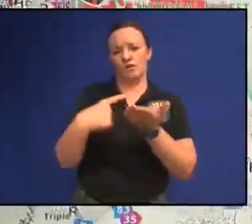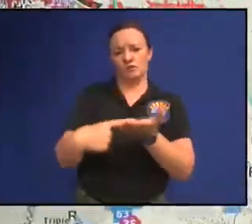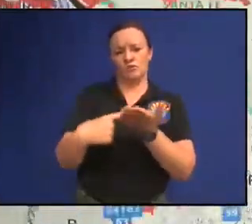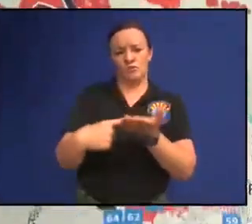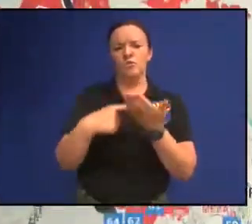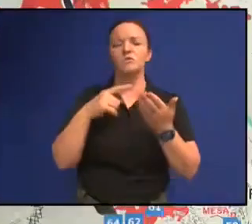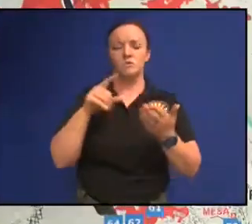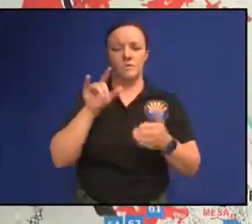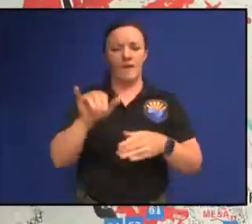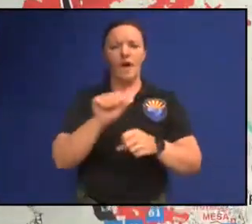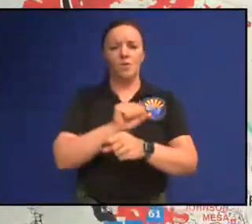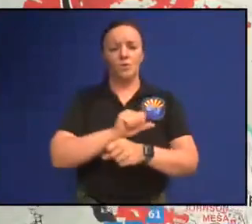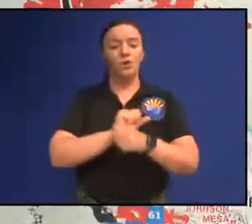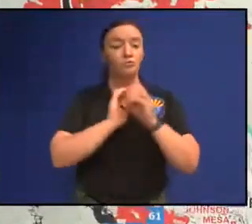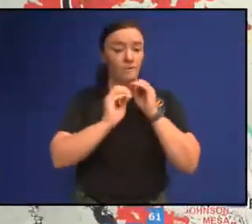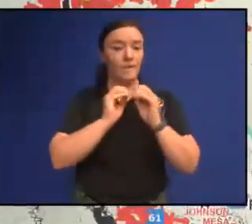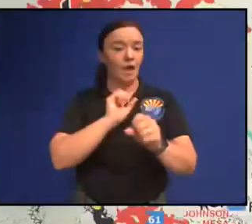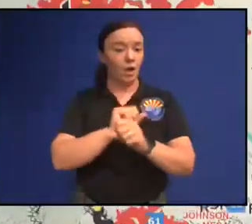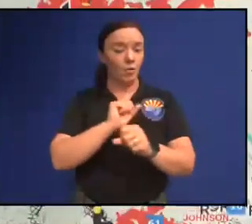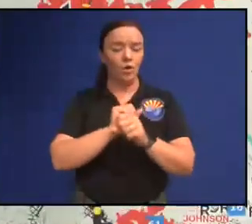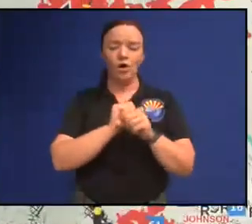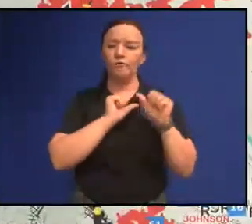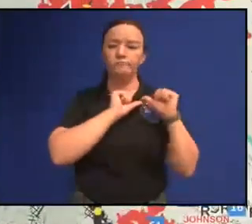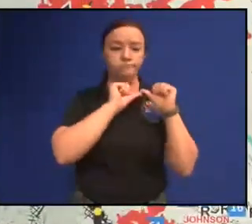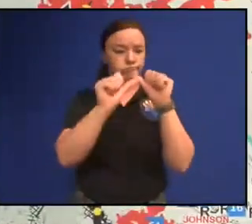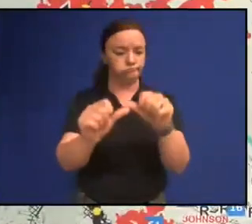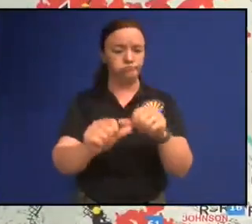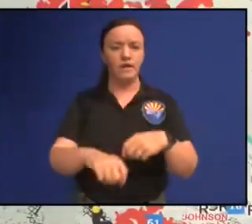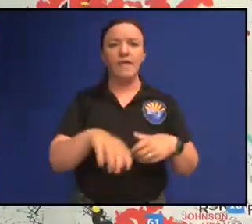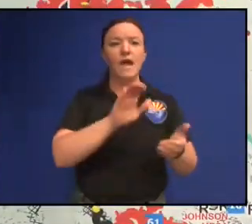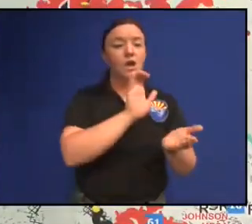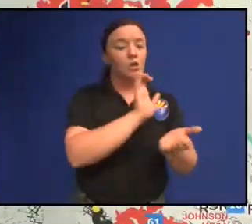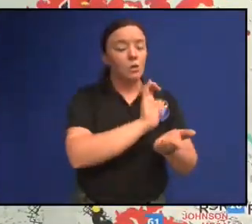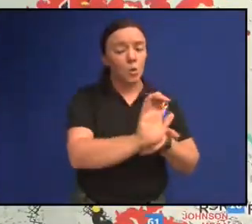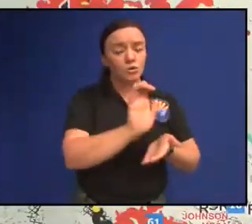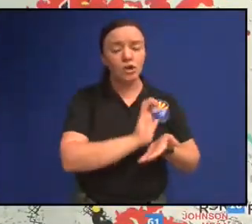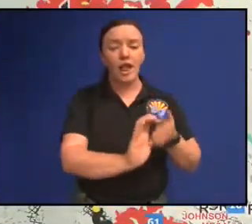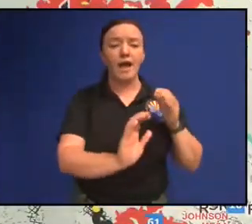MENDSING FENCES WHERE THAT'S BEEN TAKING PLACE, HAND LINES AND DOING A LOT OF CHIPPING WORK.